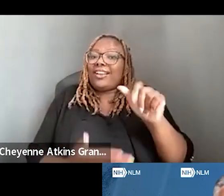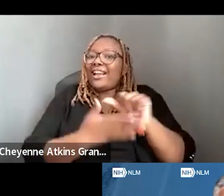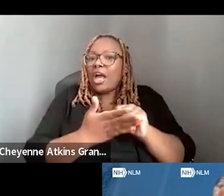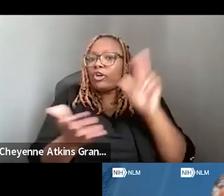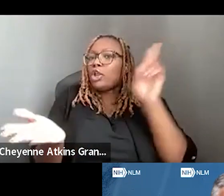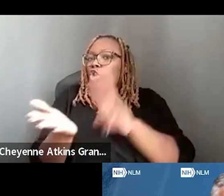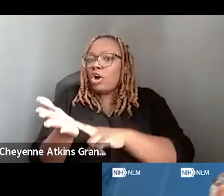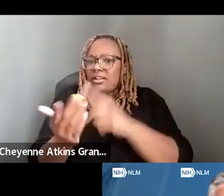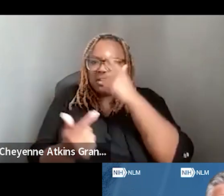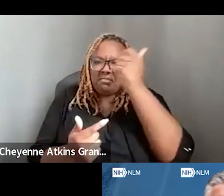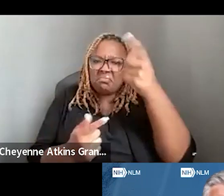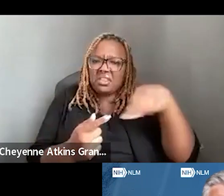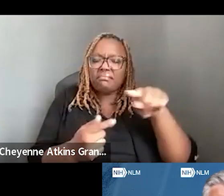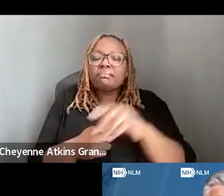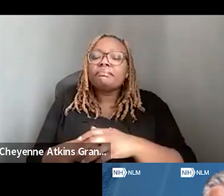It's -- it's up to them.